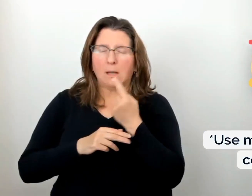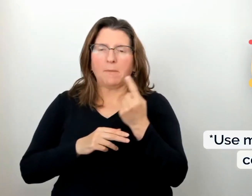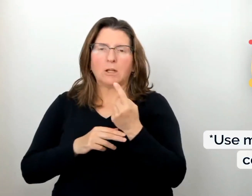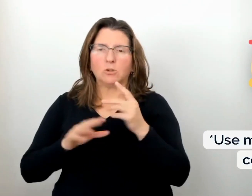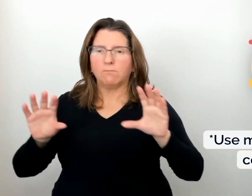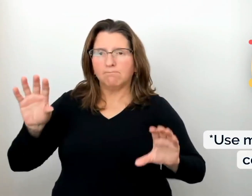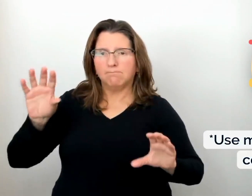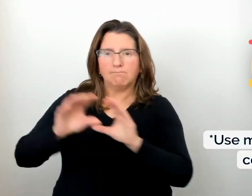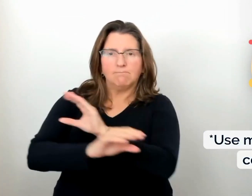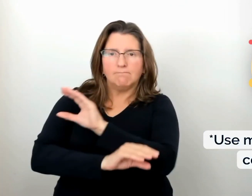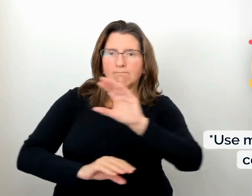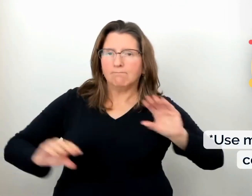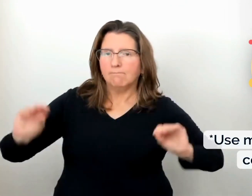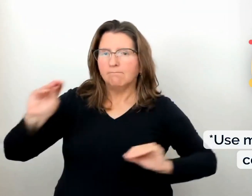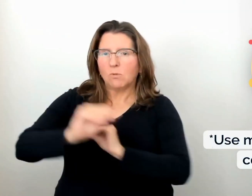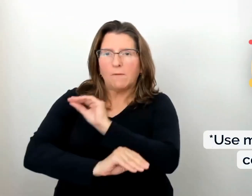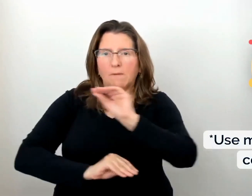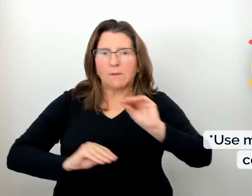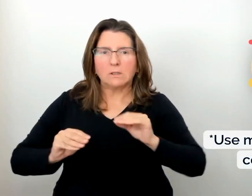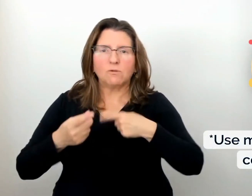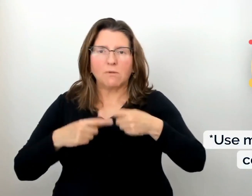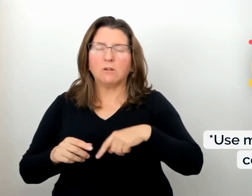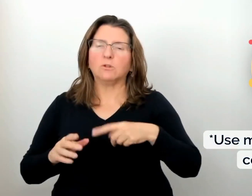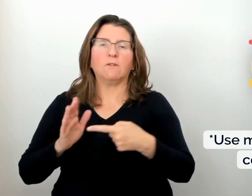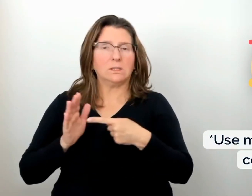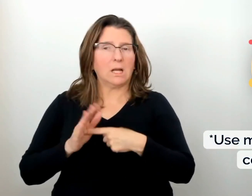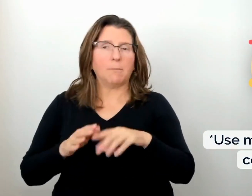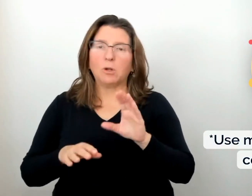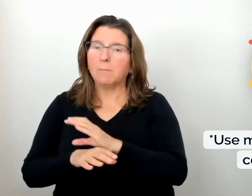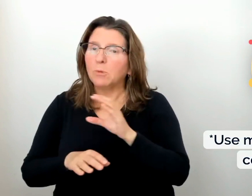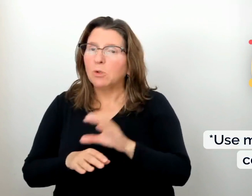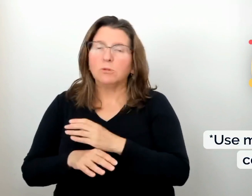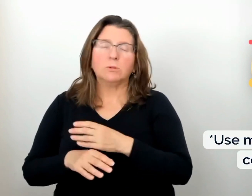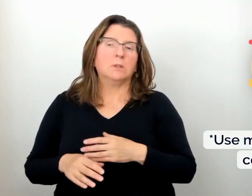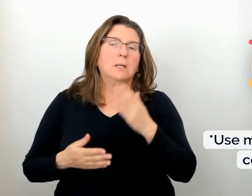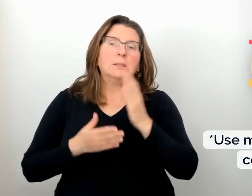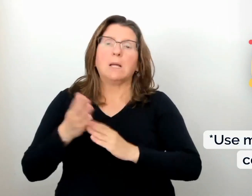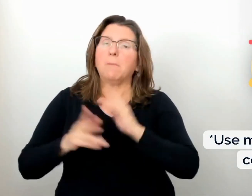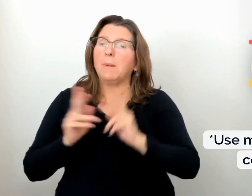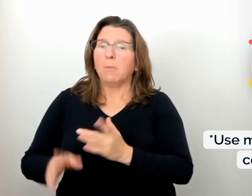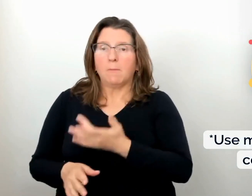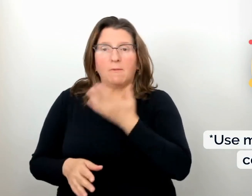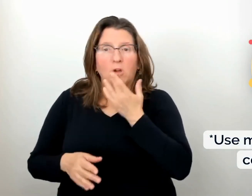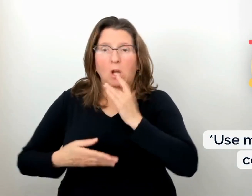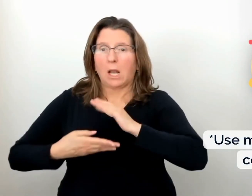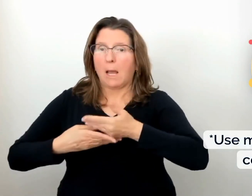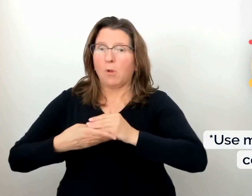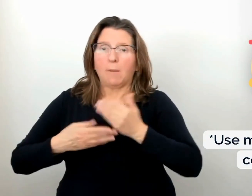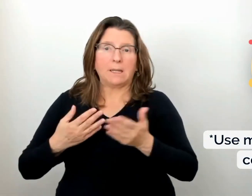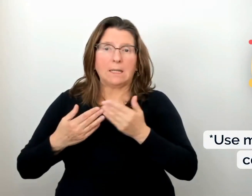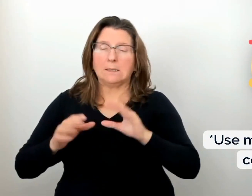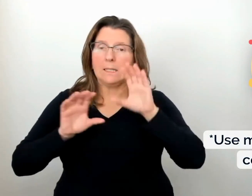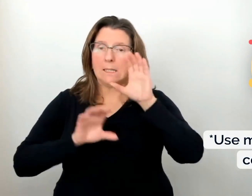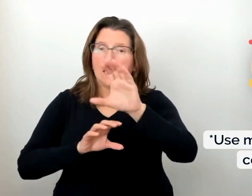Students can create their product digitally . . . using a laptop,